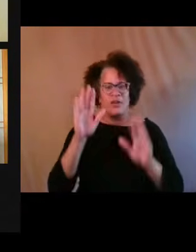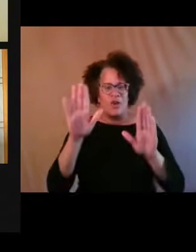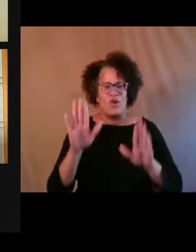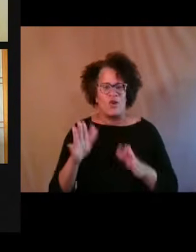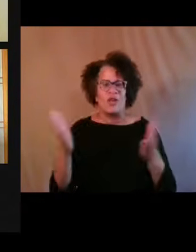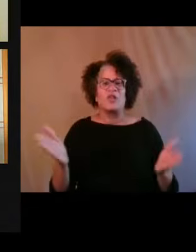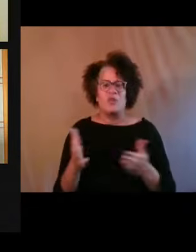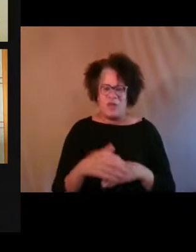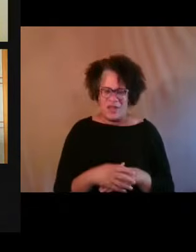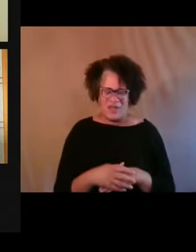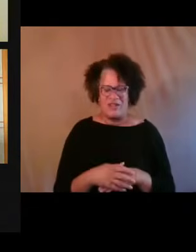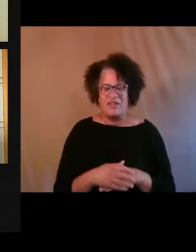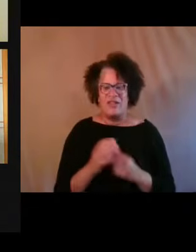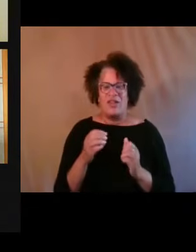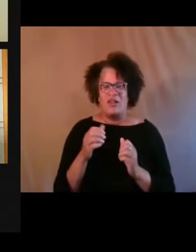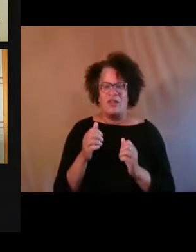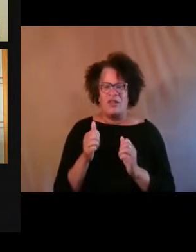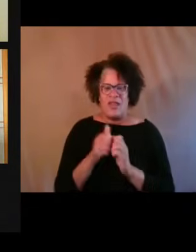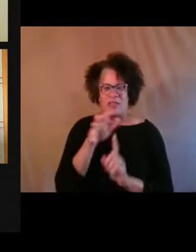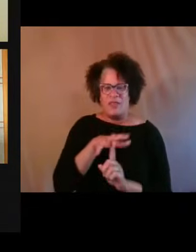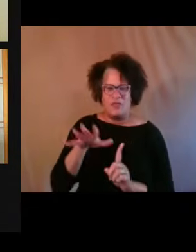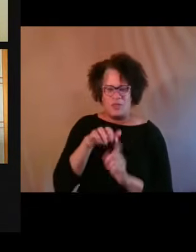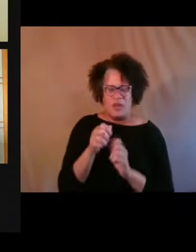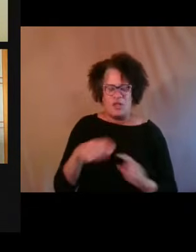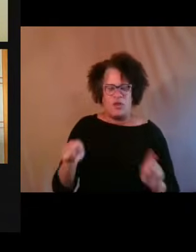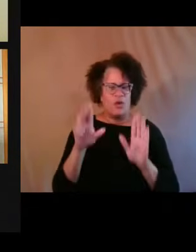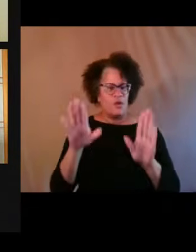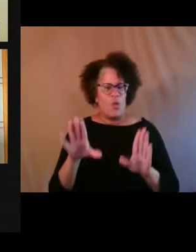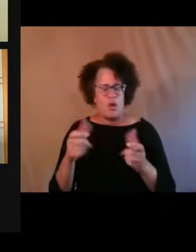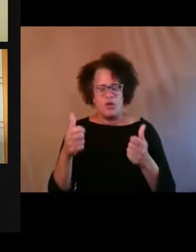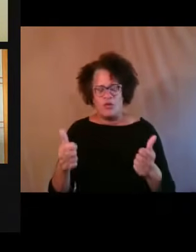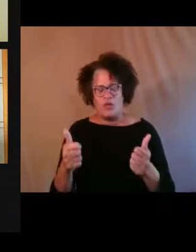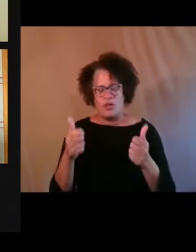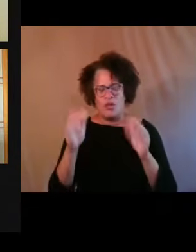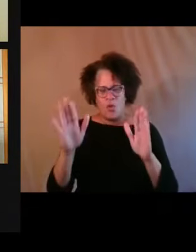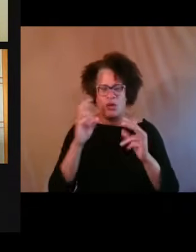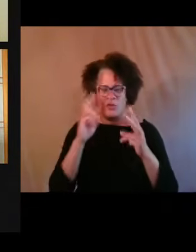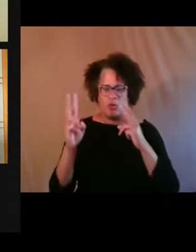and in this space. It's wonderful. Wonderful to see each of you here.